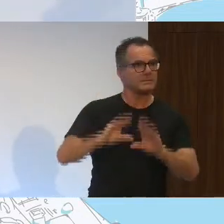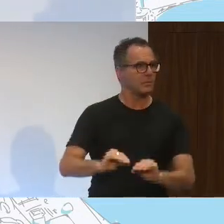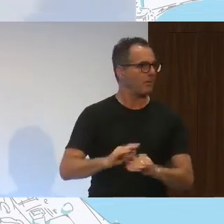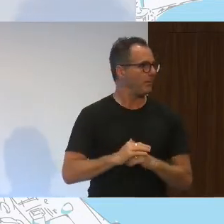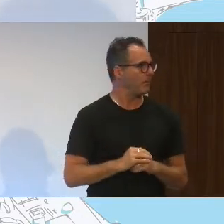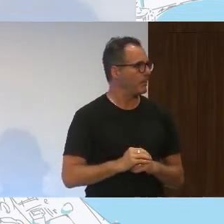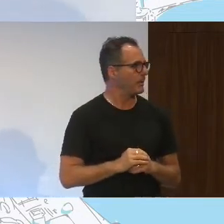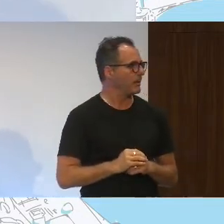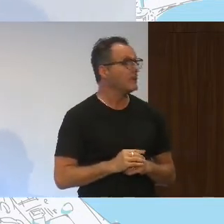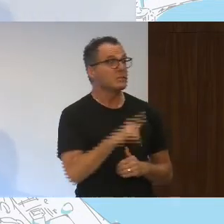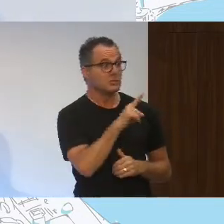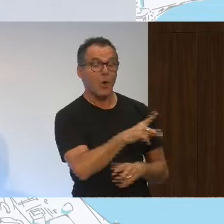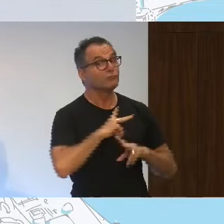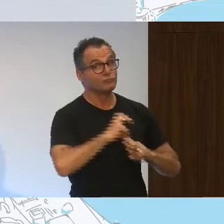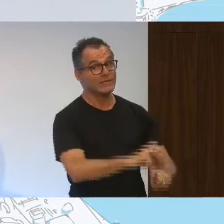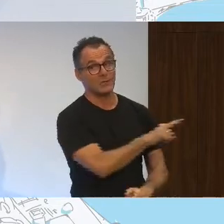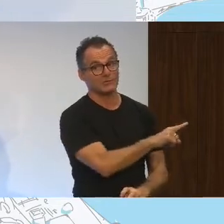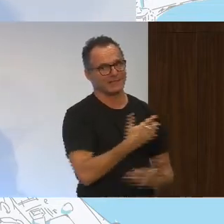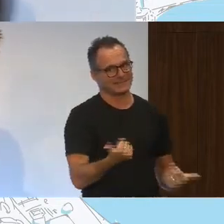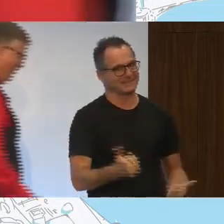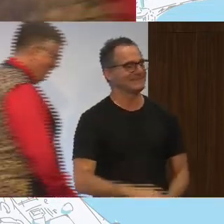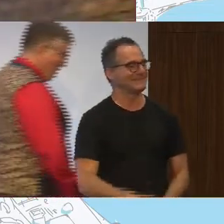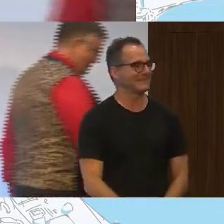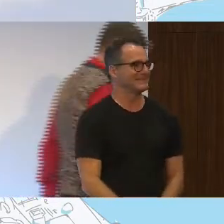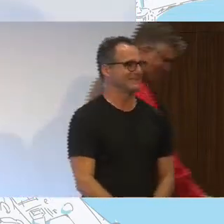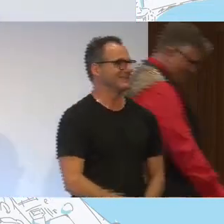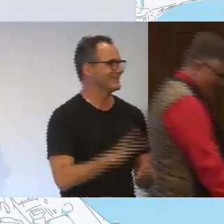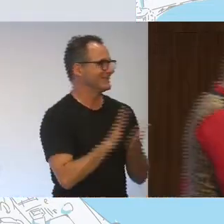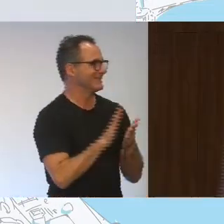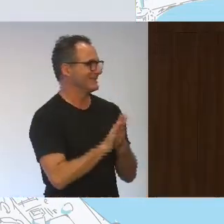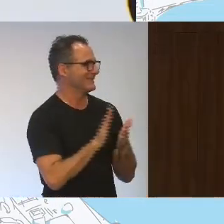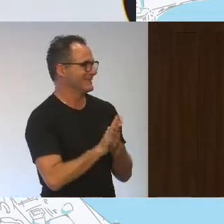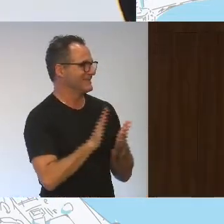there's a research paper on that. Thank you very much, everybody.